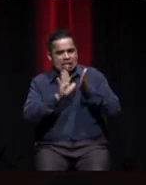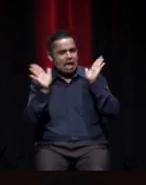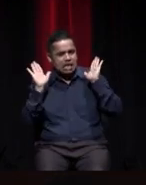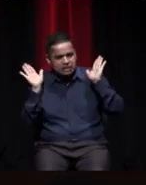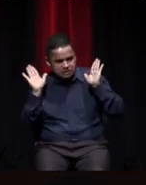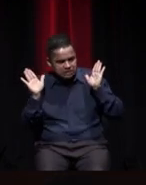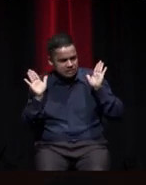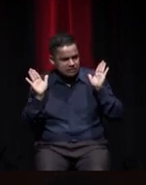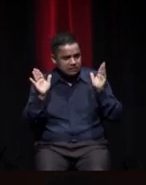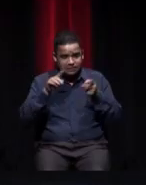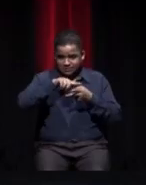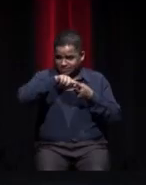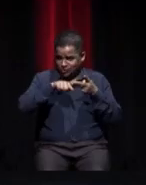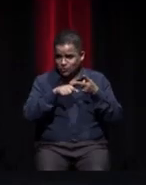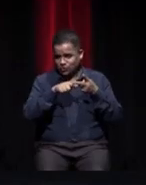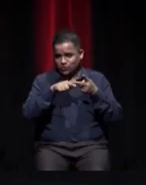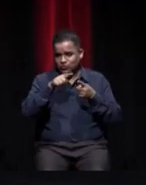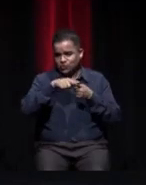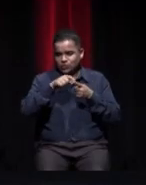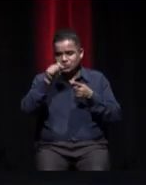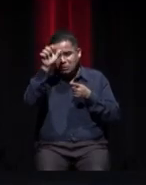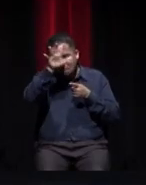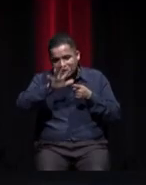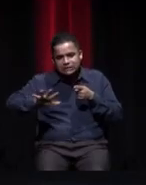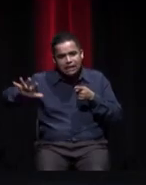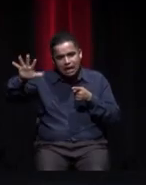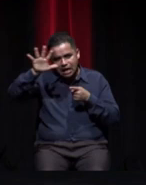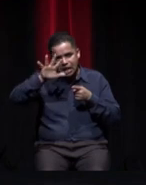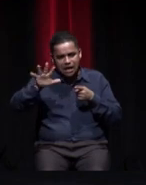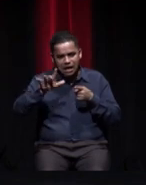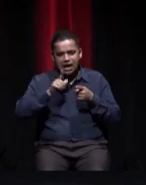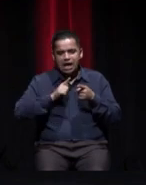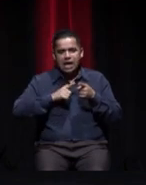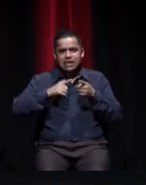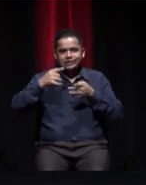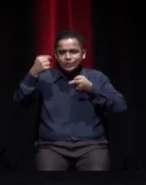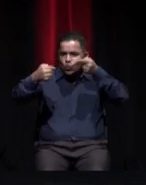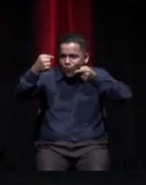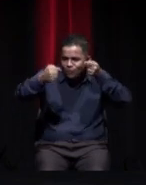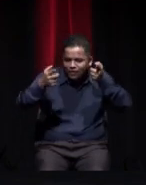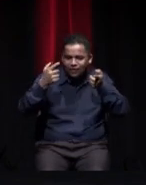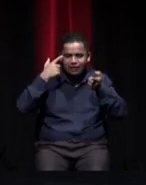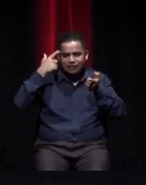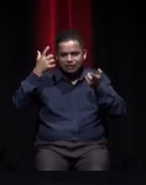Two operations. Landscape: where there's conflict you create a web,